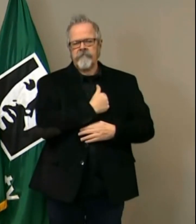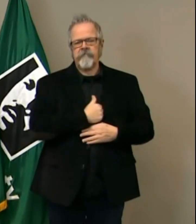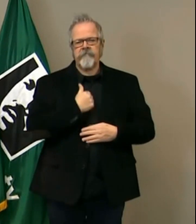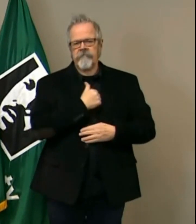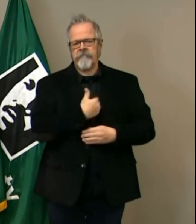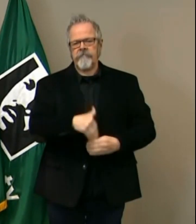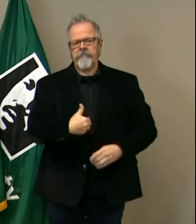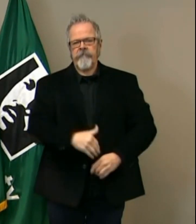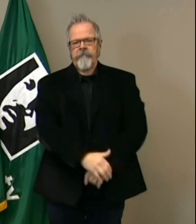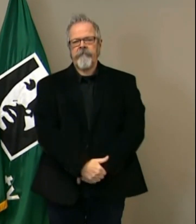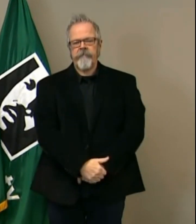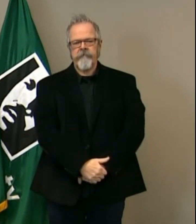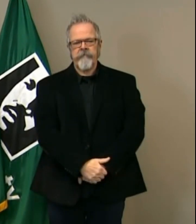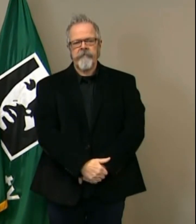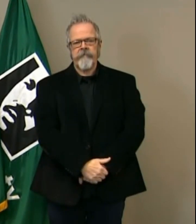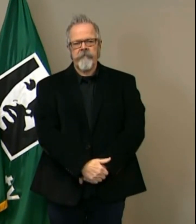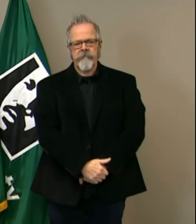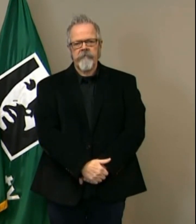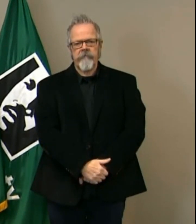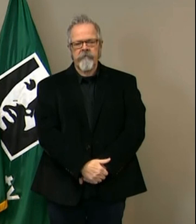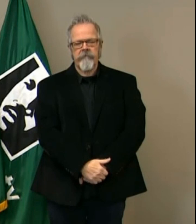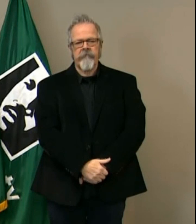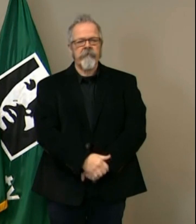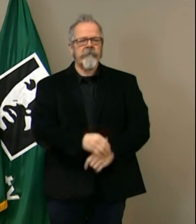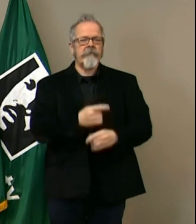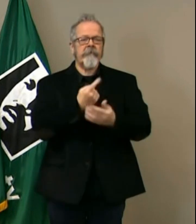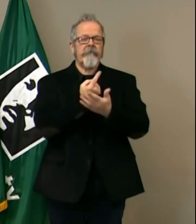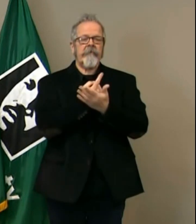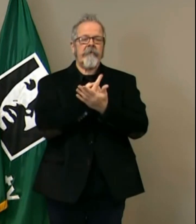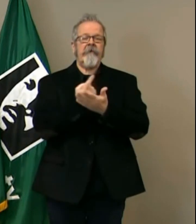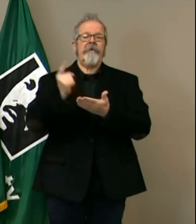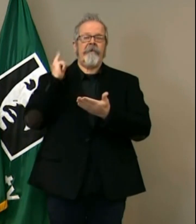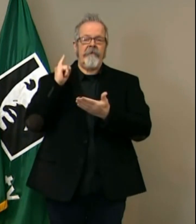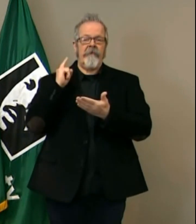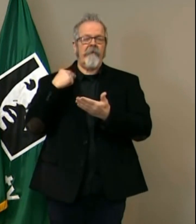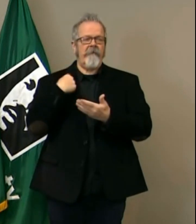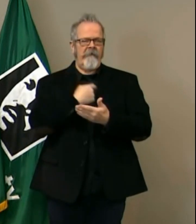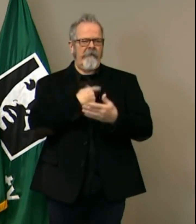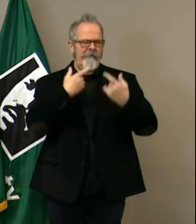the rate of infection in our community and to give our hospital systems time to